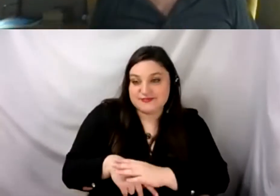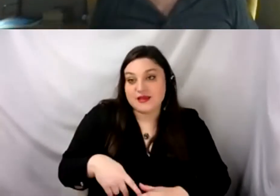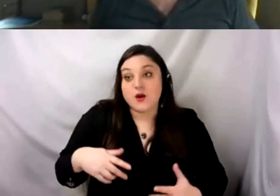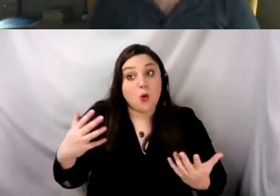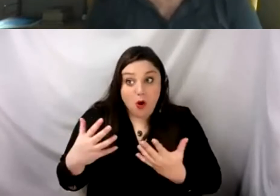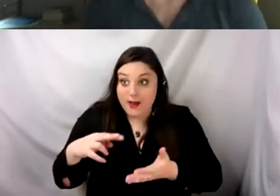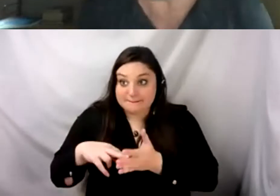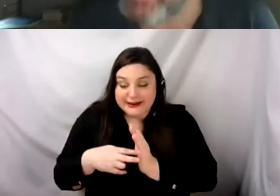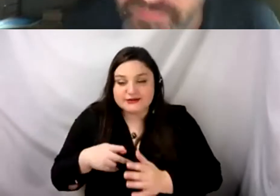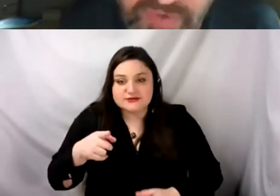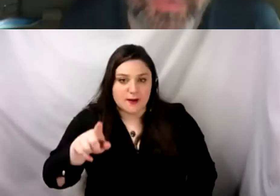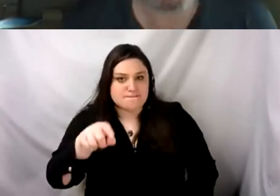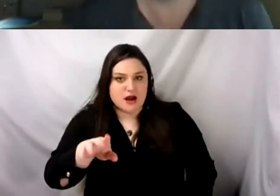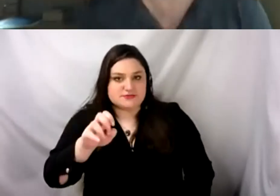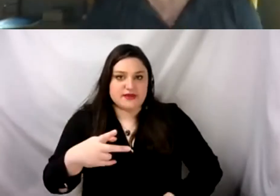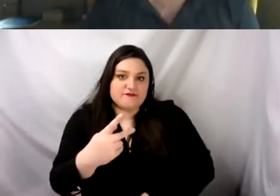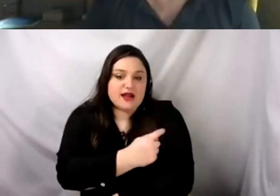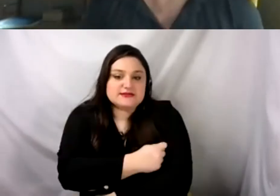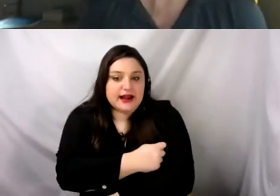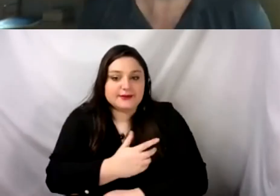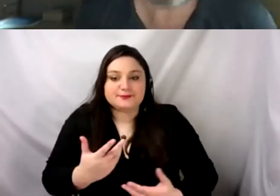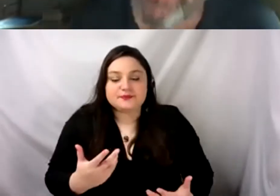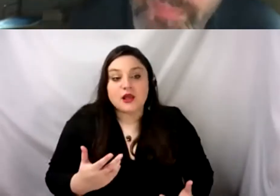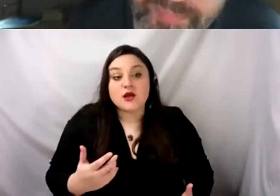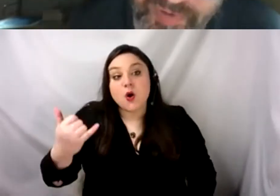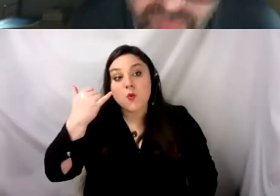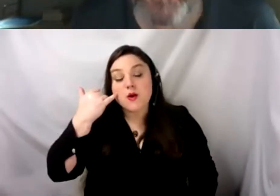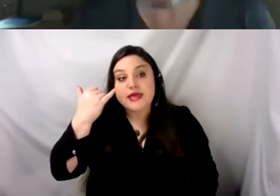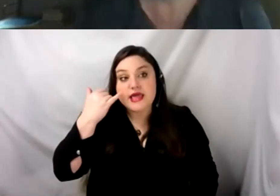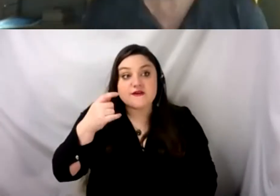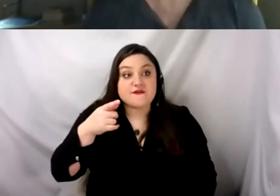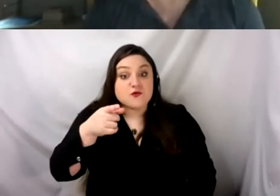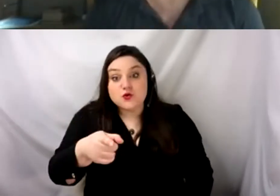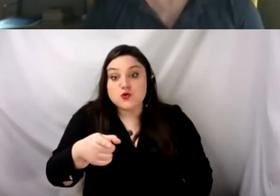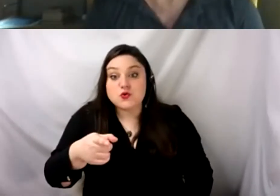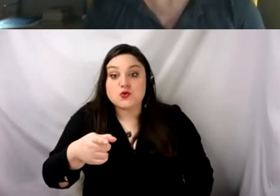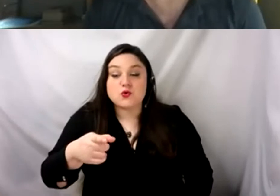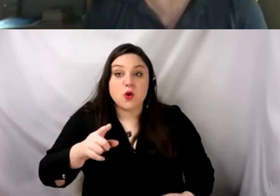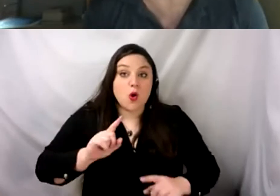or any of the places in which you are performing decides to go above and beyond that mandate, they